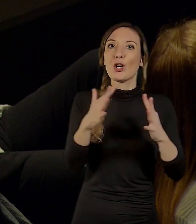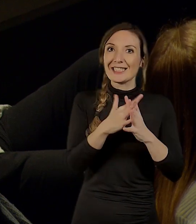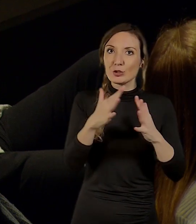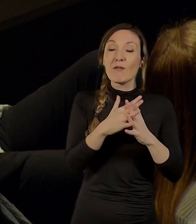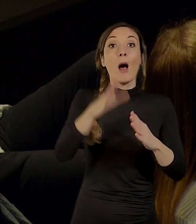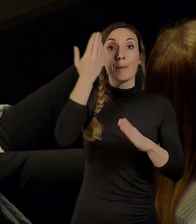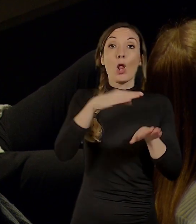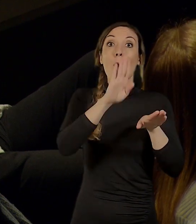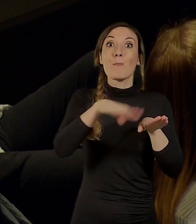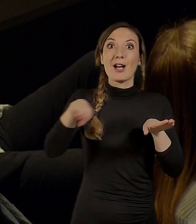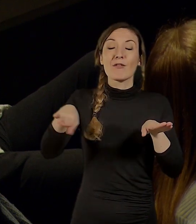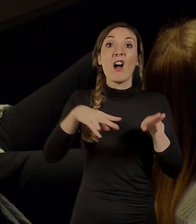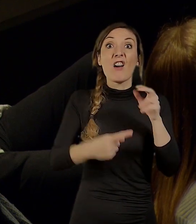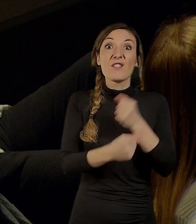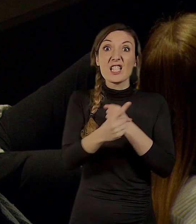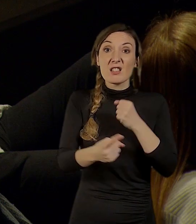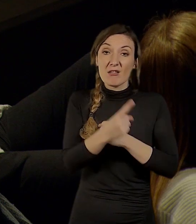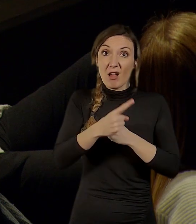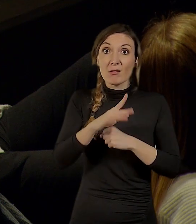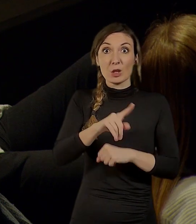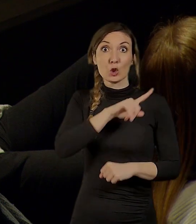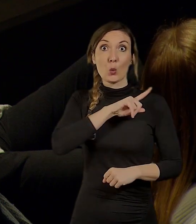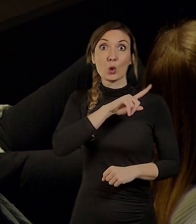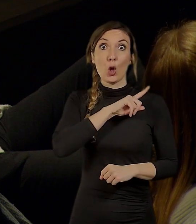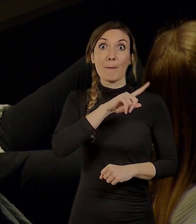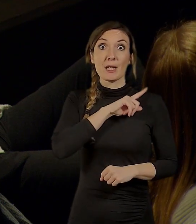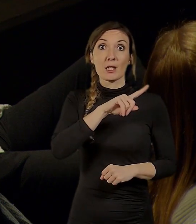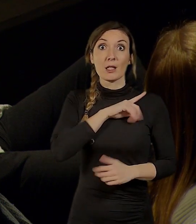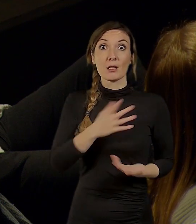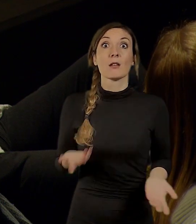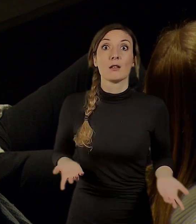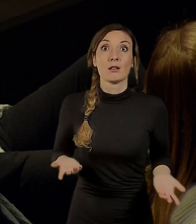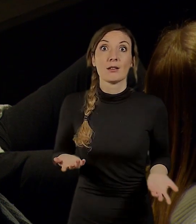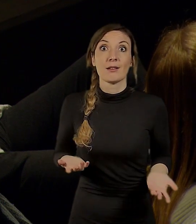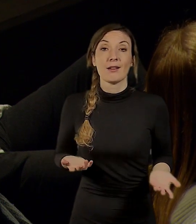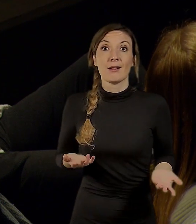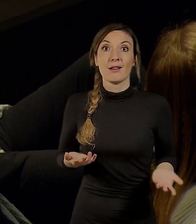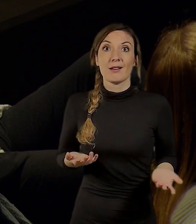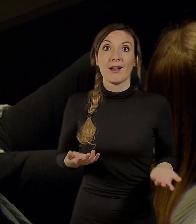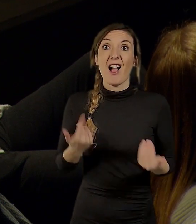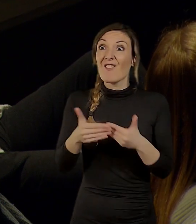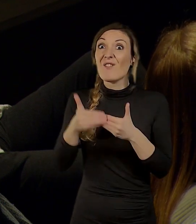a device there to block the parking spaces for themselves. So I believe that it will not be such an absurd situation.